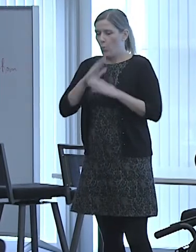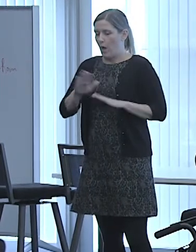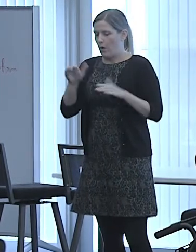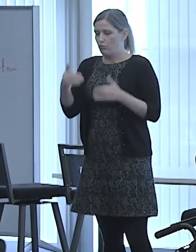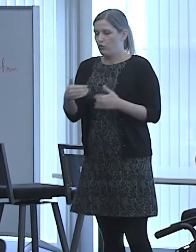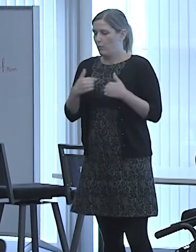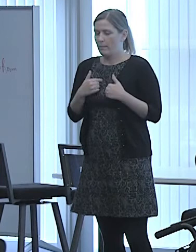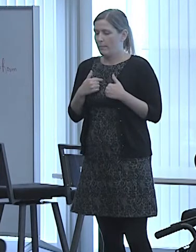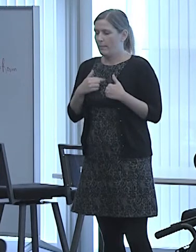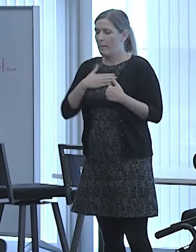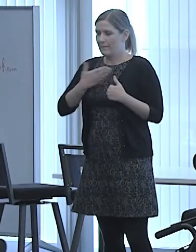upsetting.